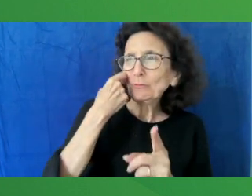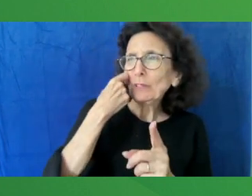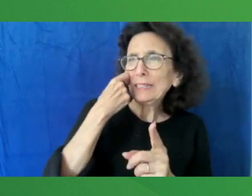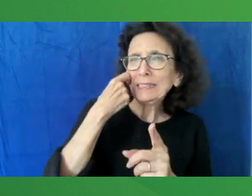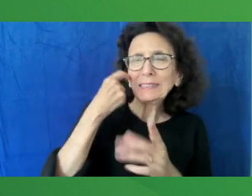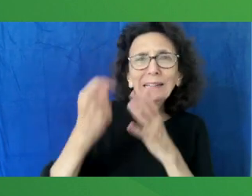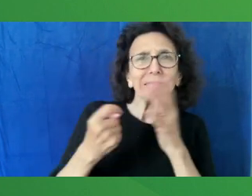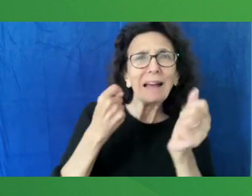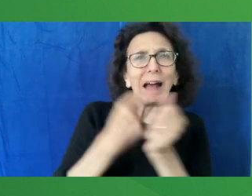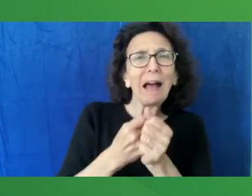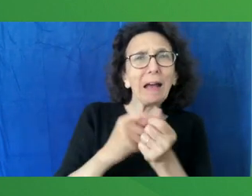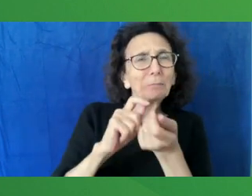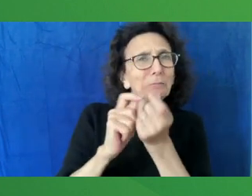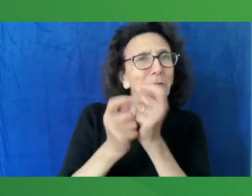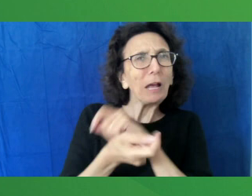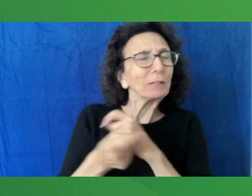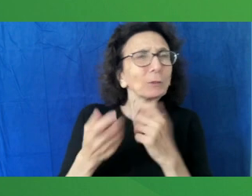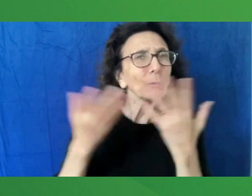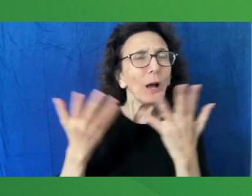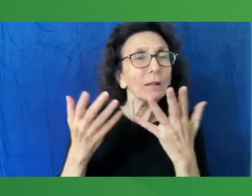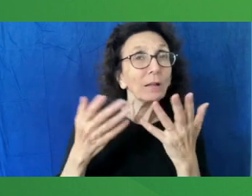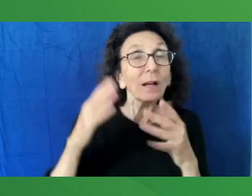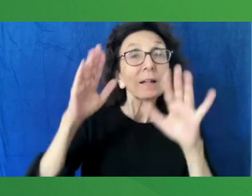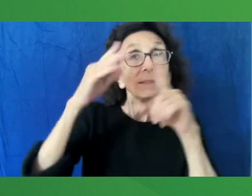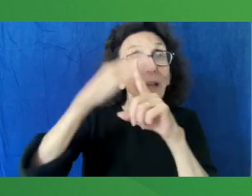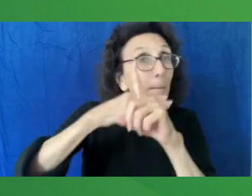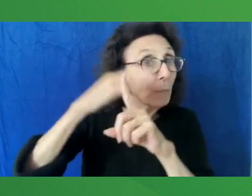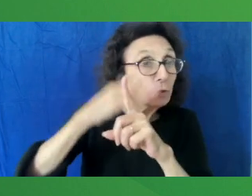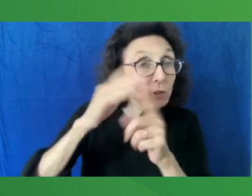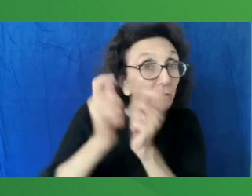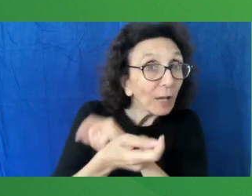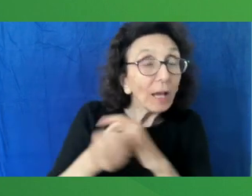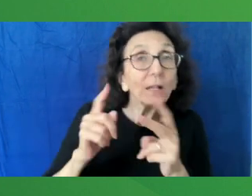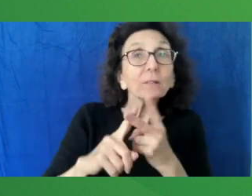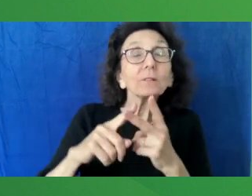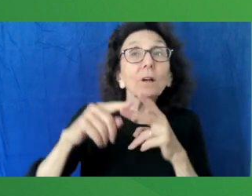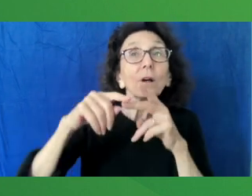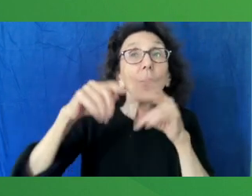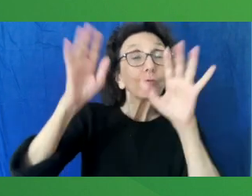Is it temperature, rain, snowfall? OK. People are making connections to weather. That's great.